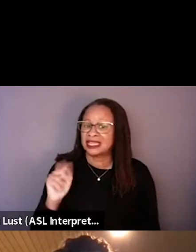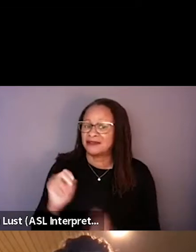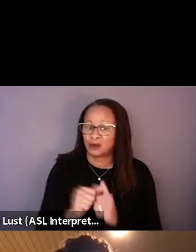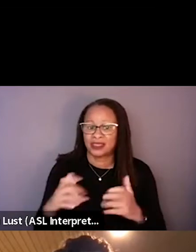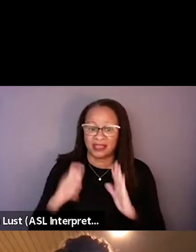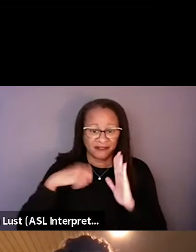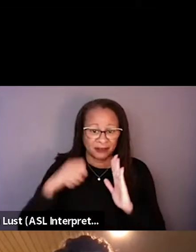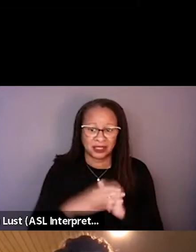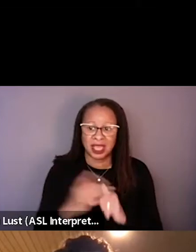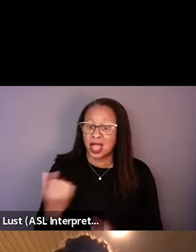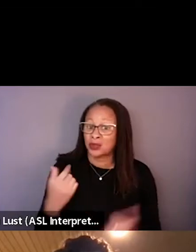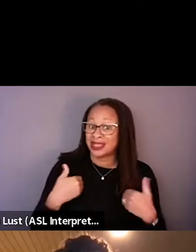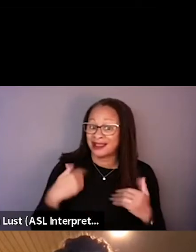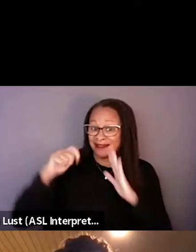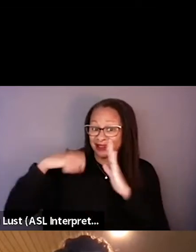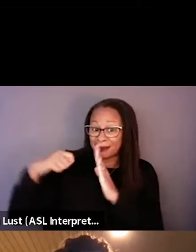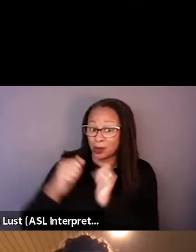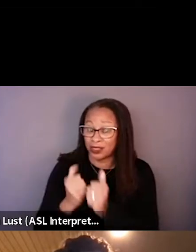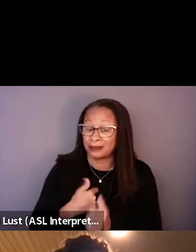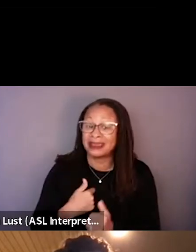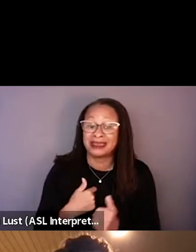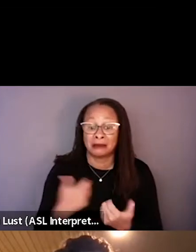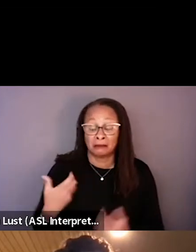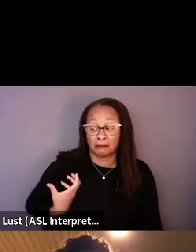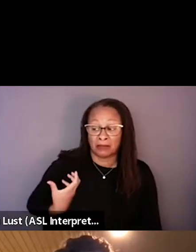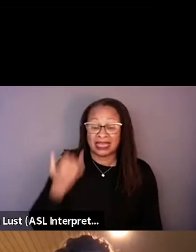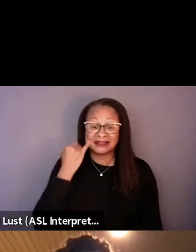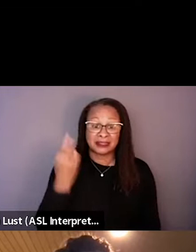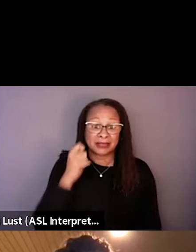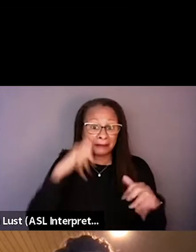I always have the camera with me in case there's something, you know, amazing that that happens.